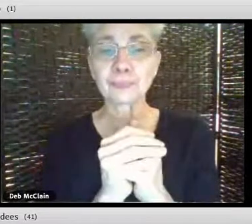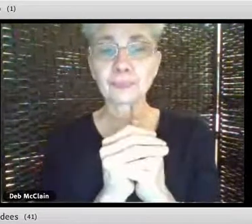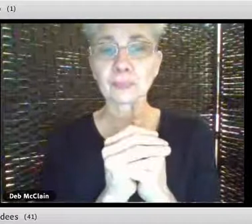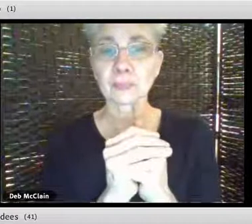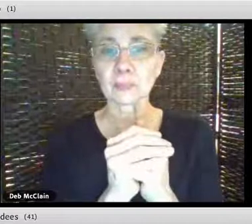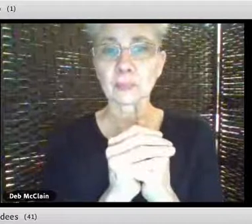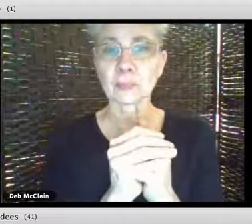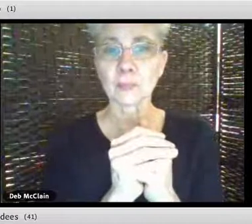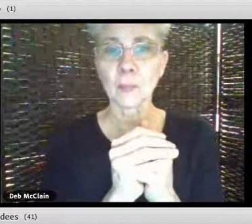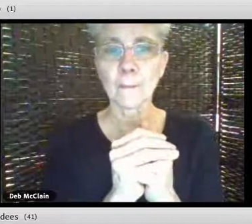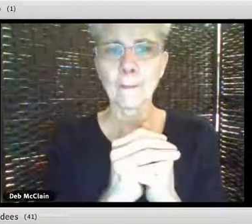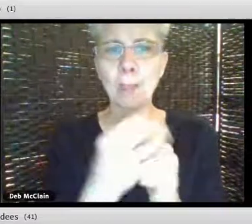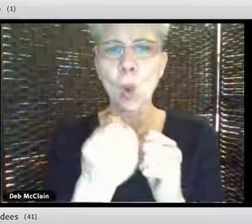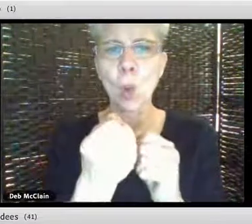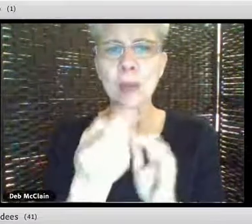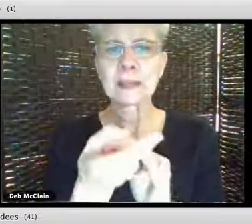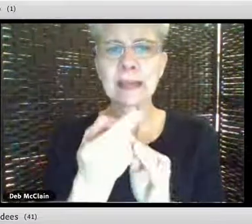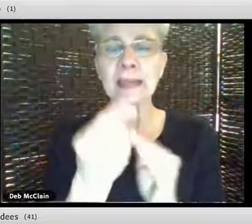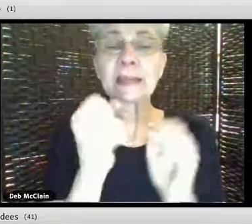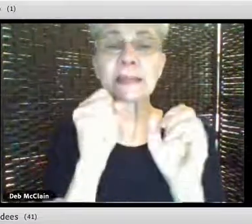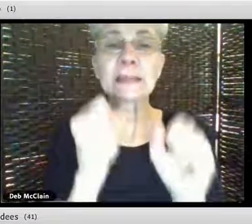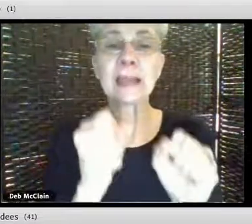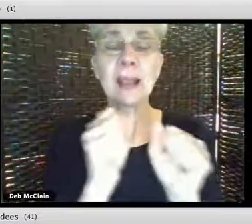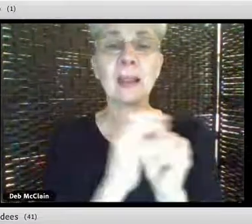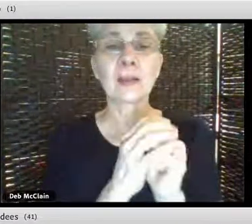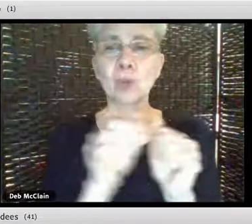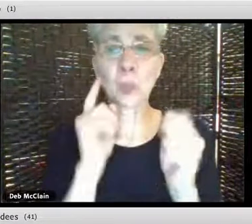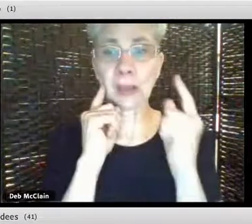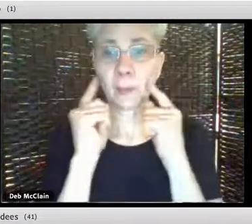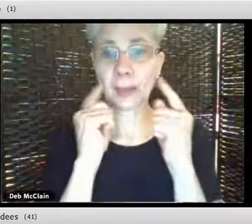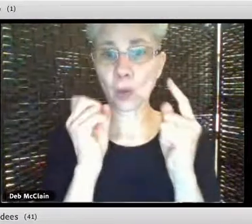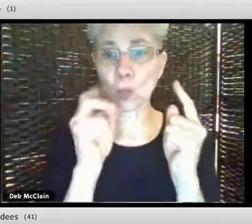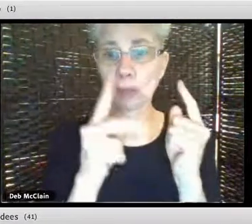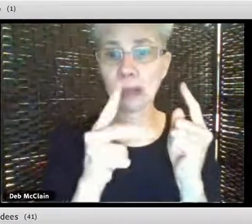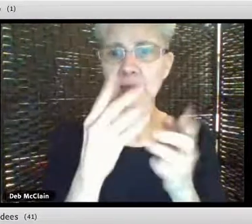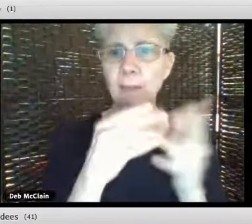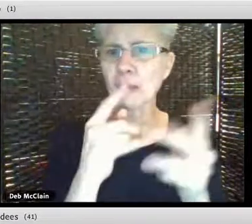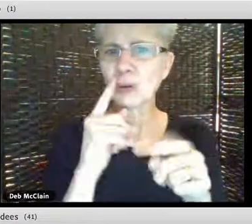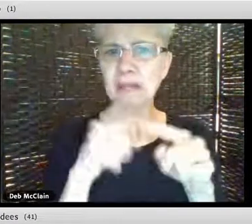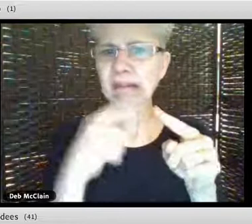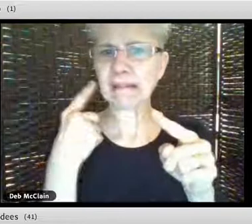Well, just a second -- Can you guys hear me? It looks like some people can't hear me.